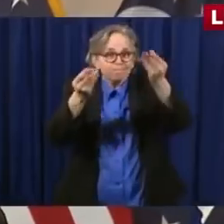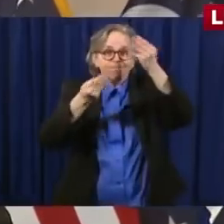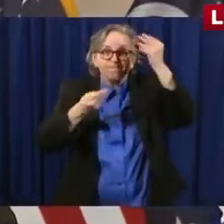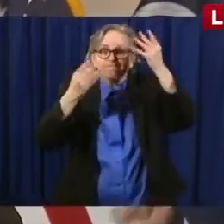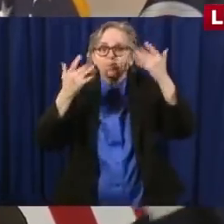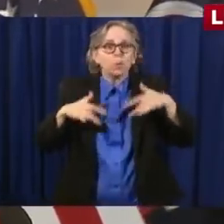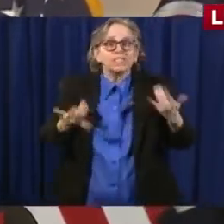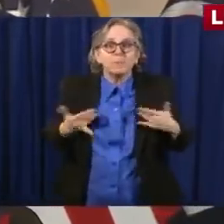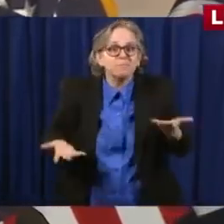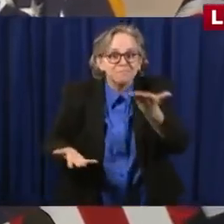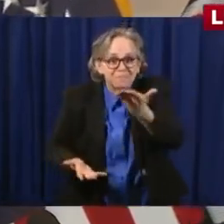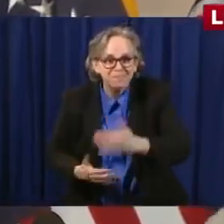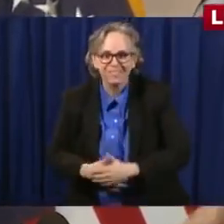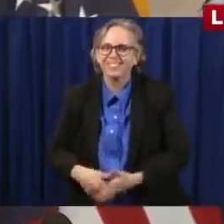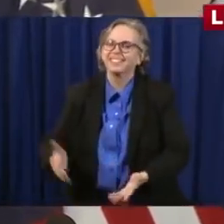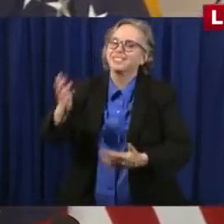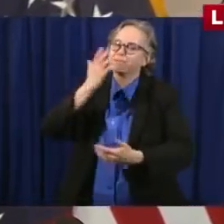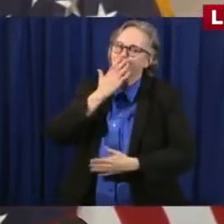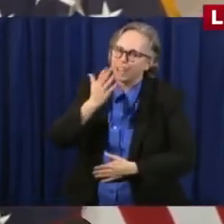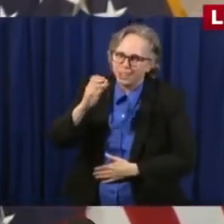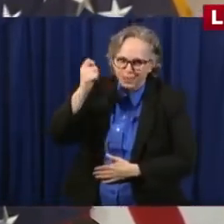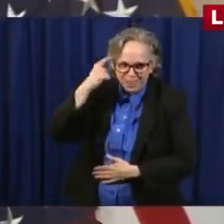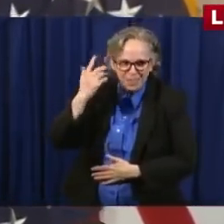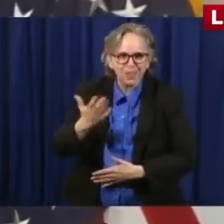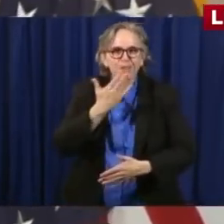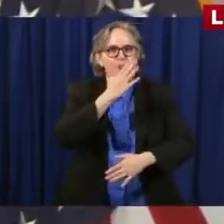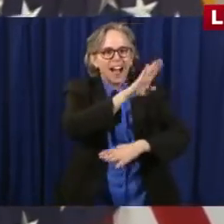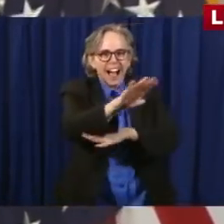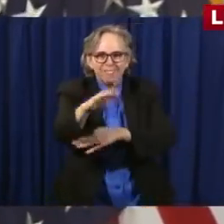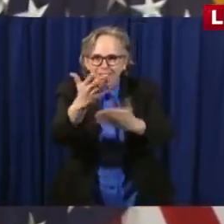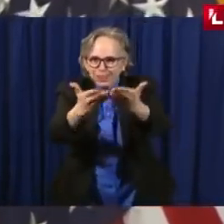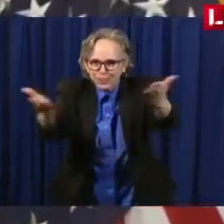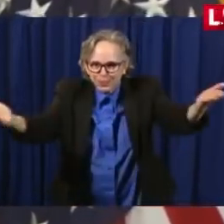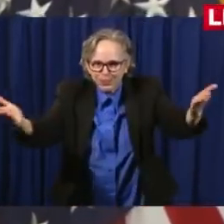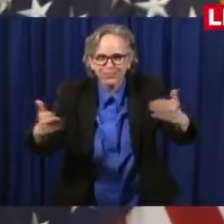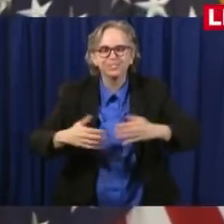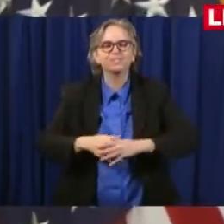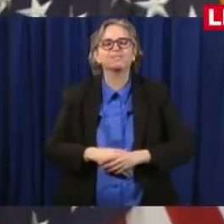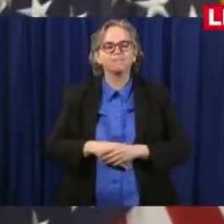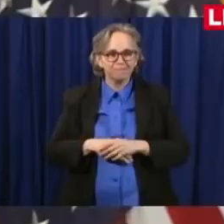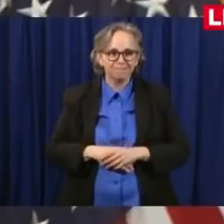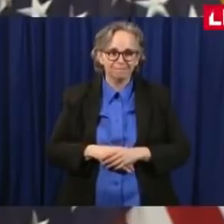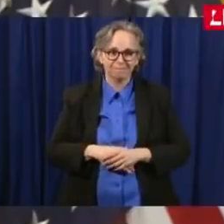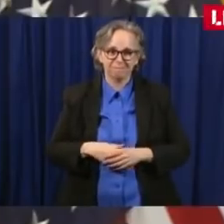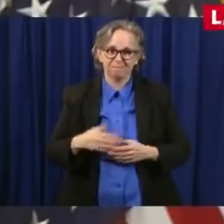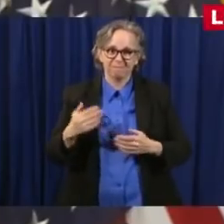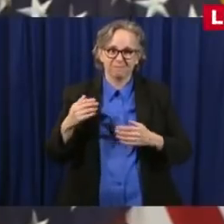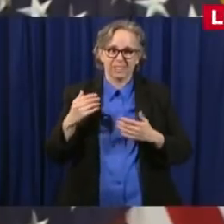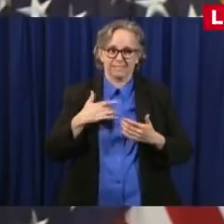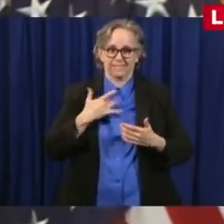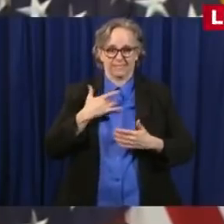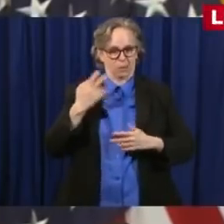THANK YOU FOR BEING WITH US. GIVE US A LITTLE REPORT. THANK YOU, GOVERNOR.